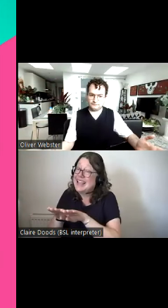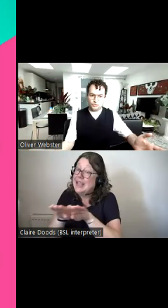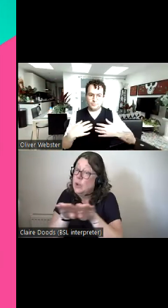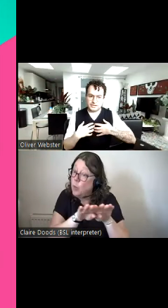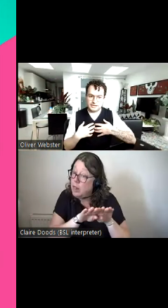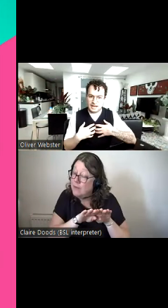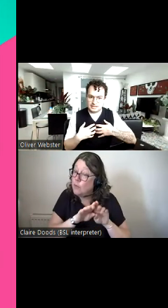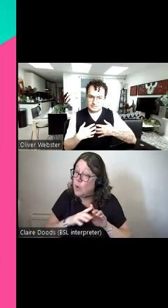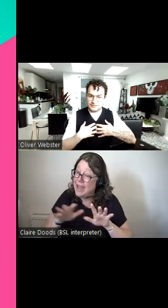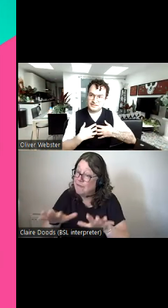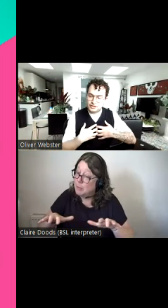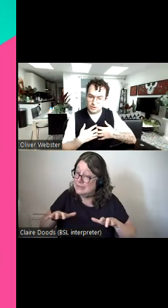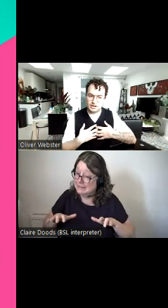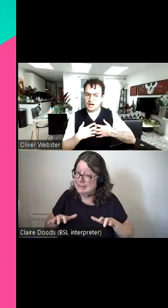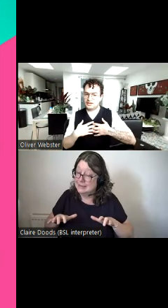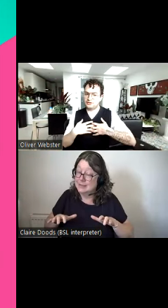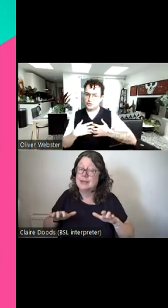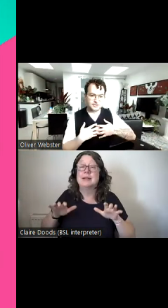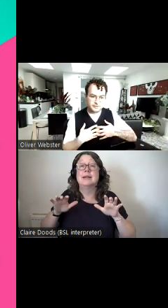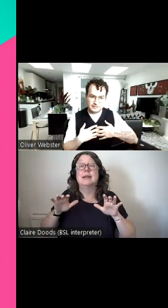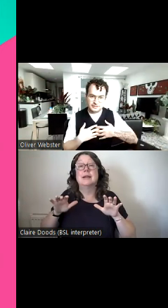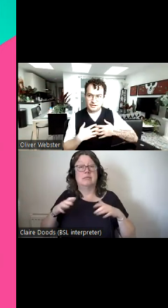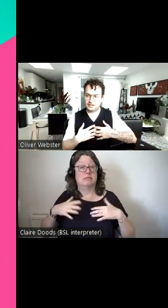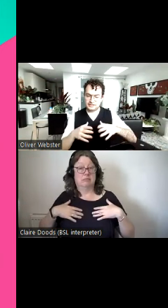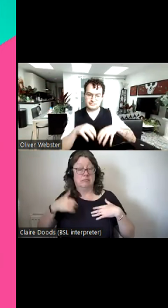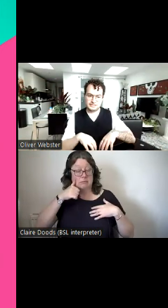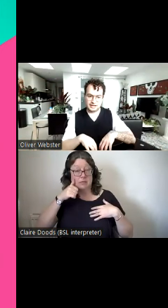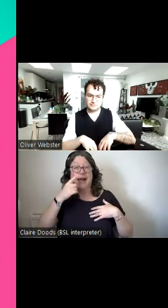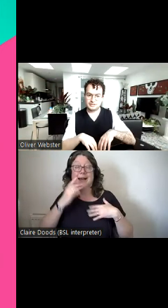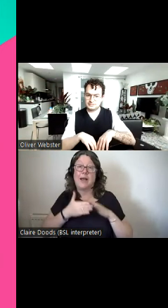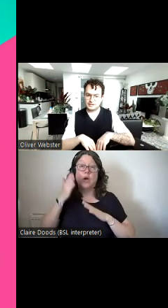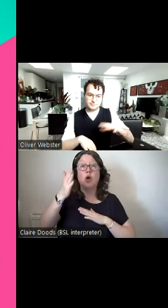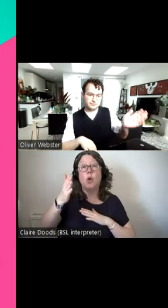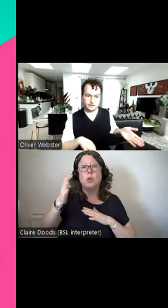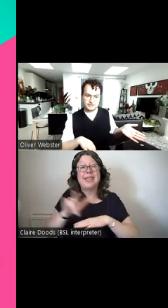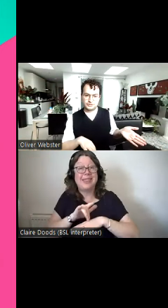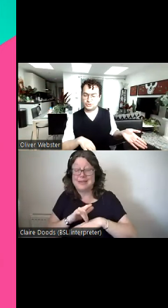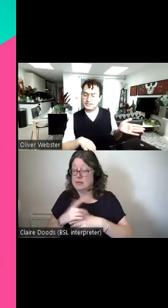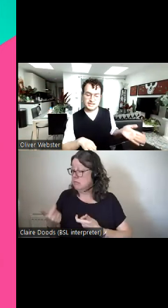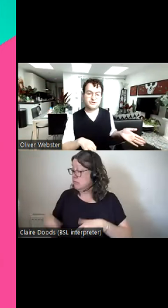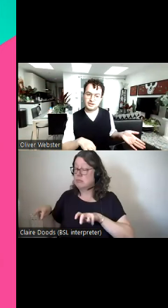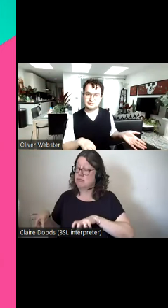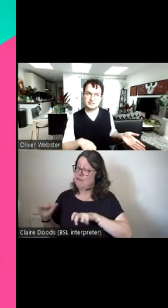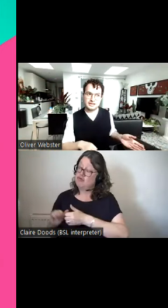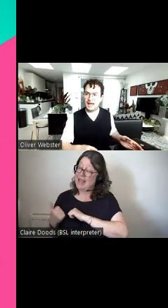For me as a theater goer, I can go to the theater and I can sit down next to my friend who is a hearing person